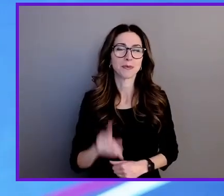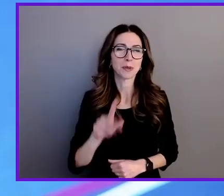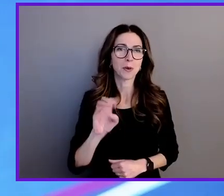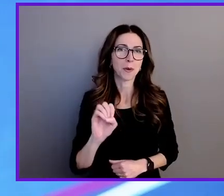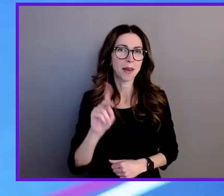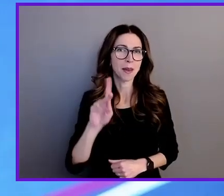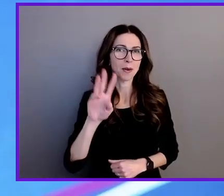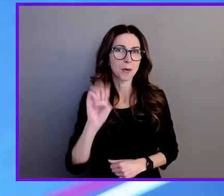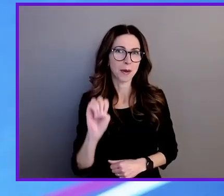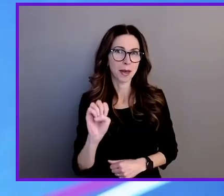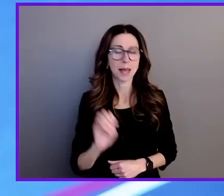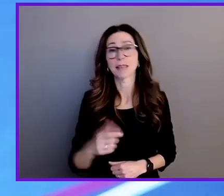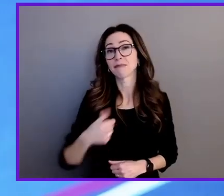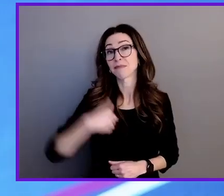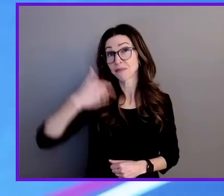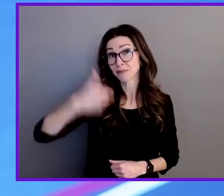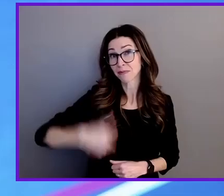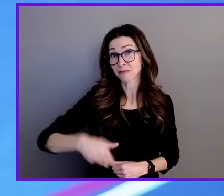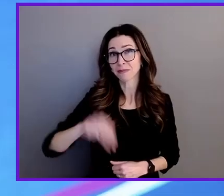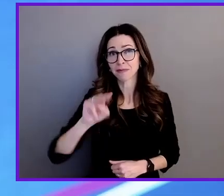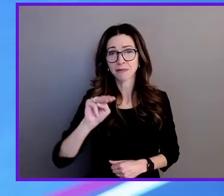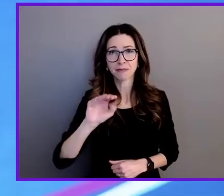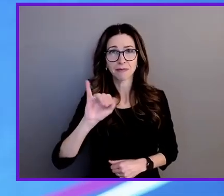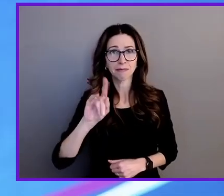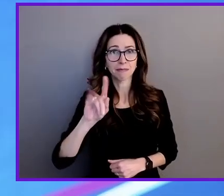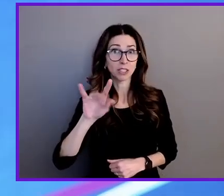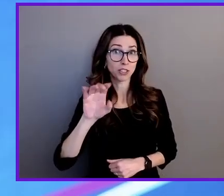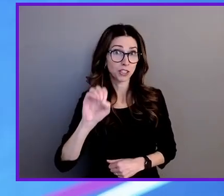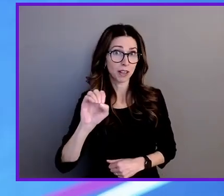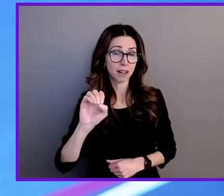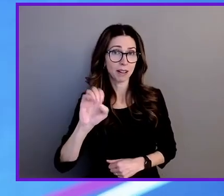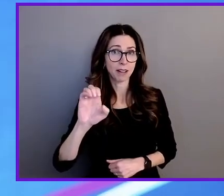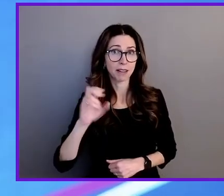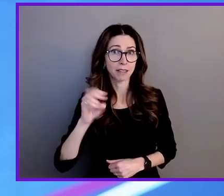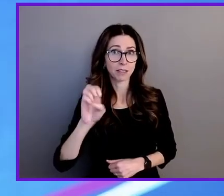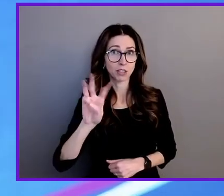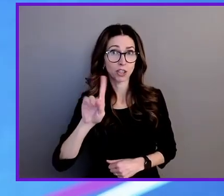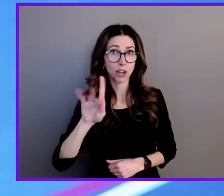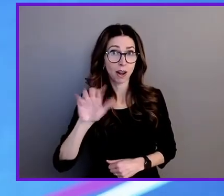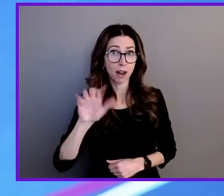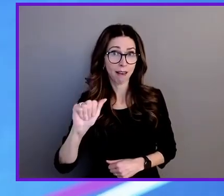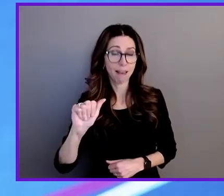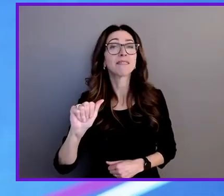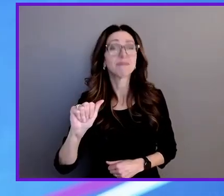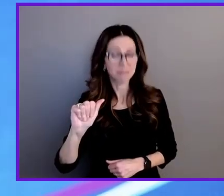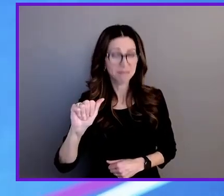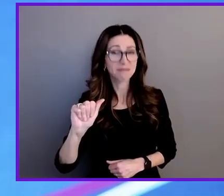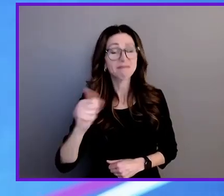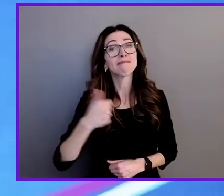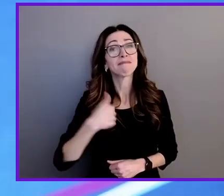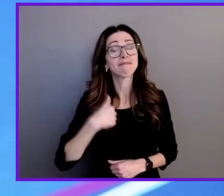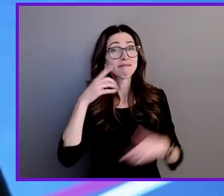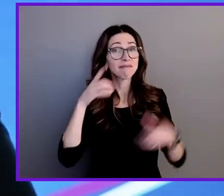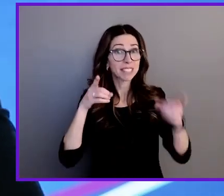I am Michelle Chawla. I’m Director General, Strategy,